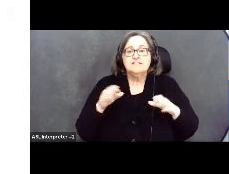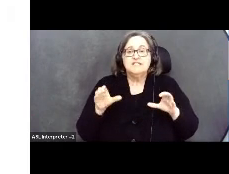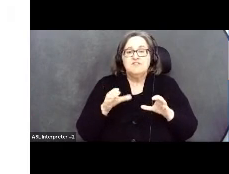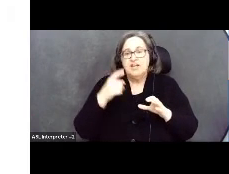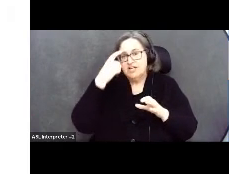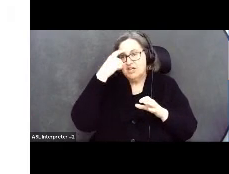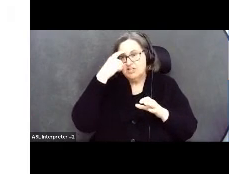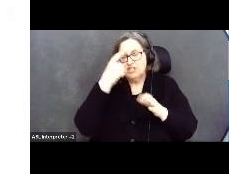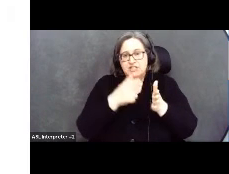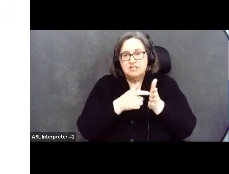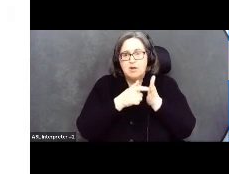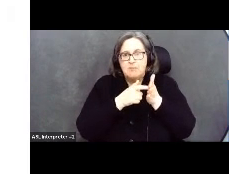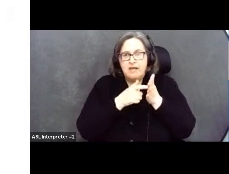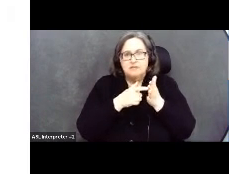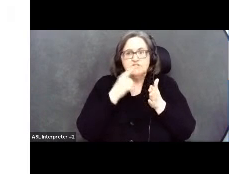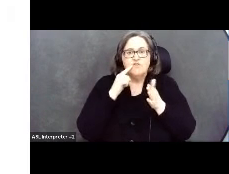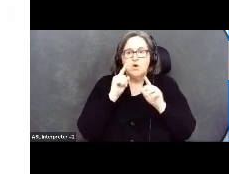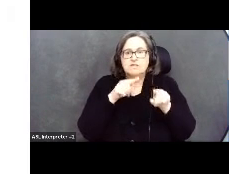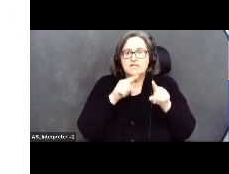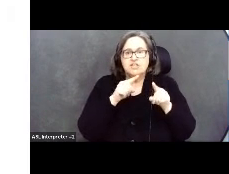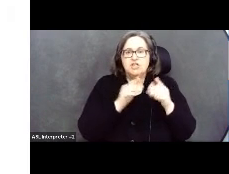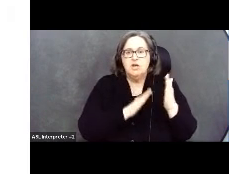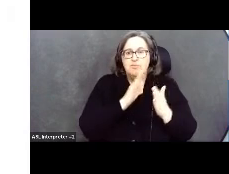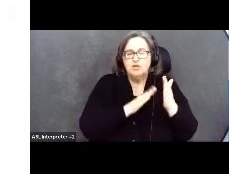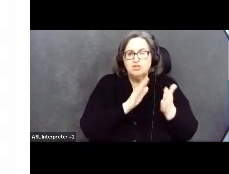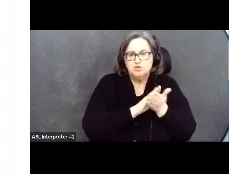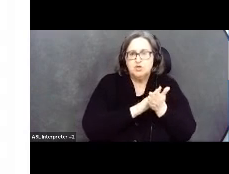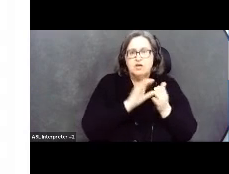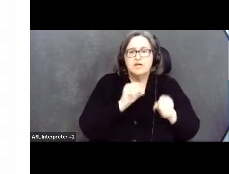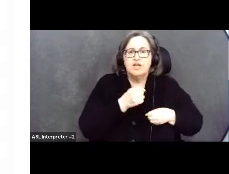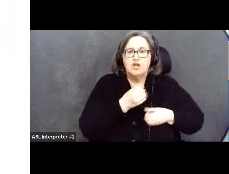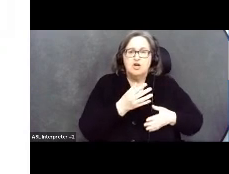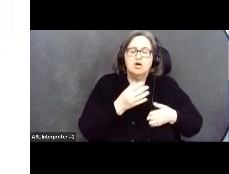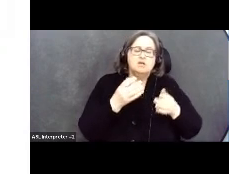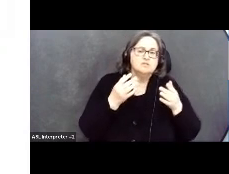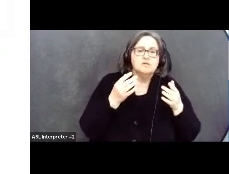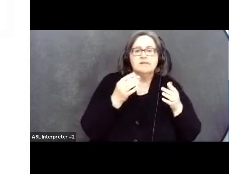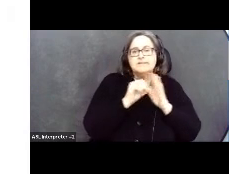demands of attending in person school can trigger symptoms such as lights, sound, movements.